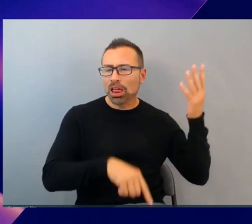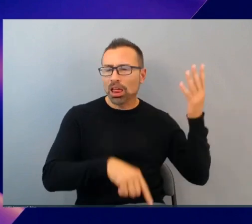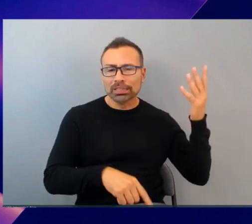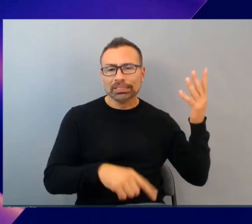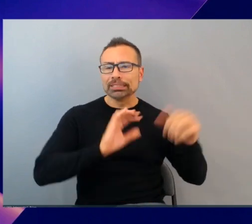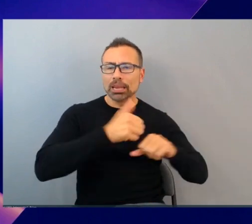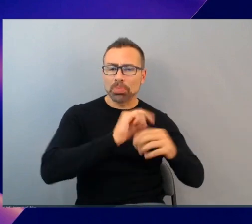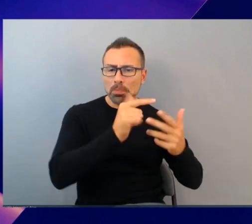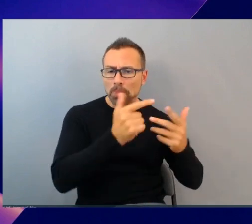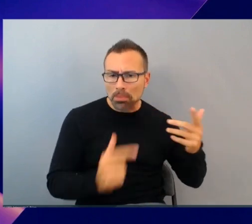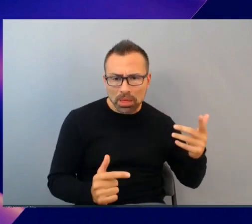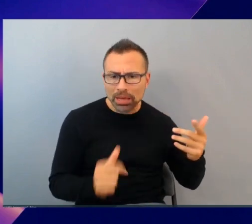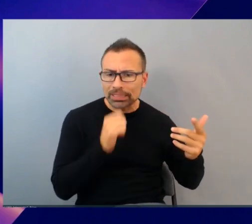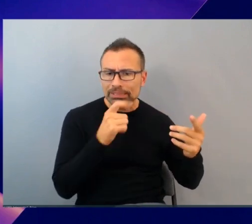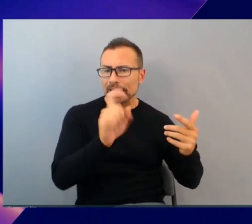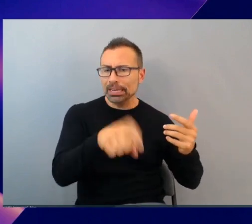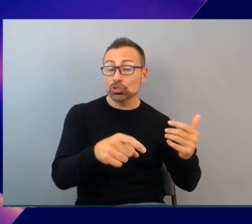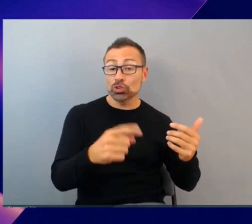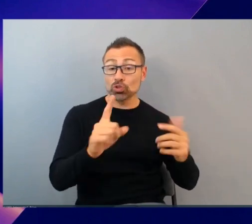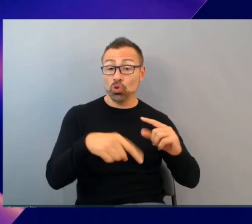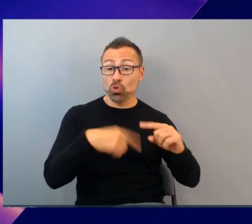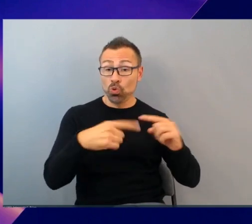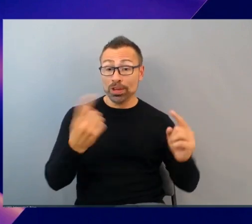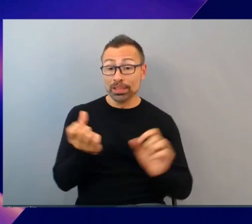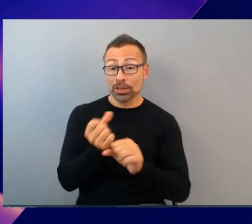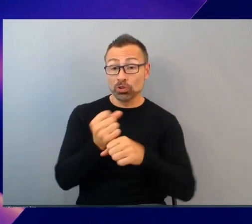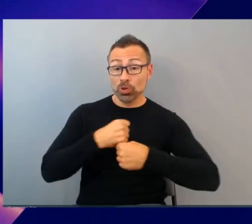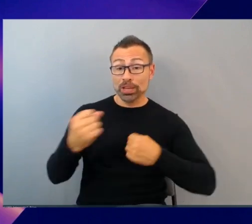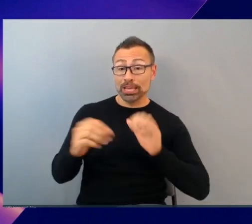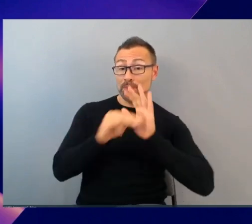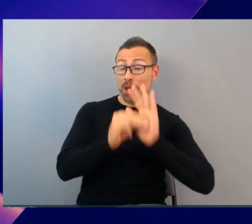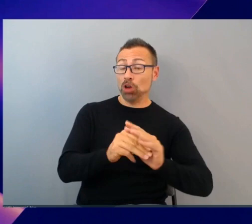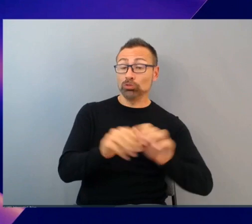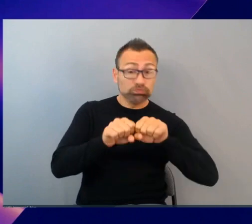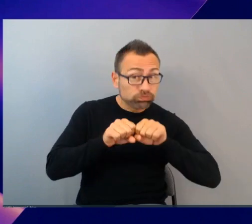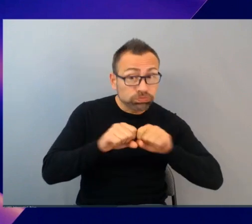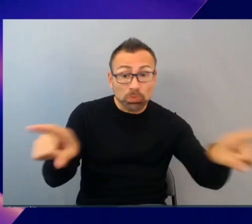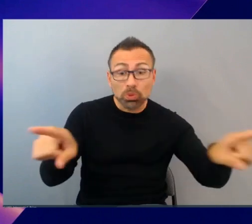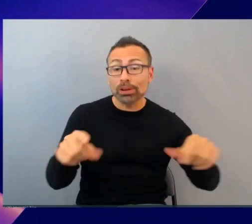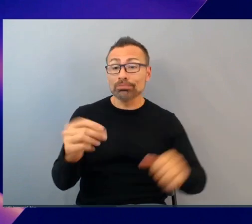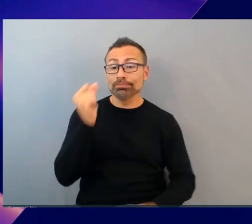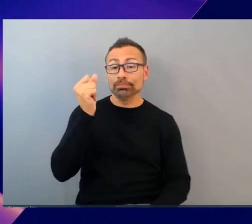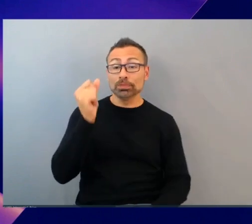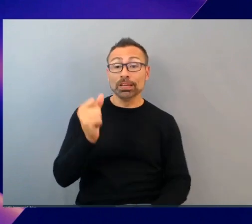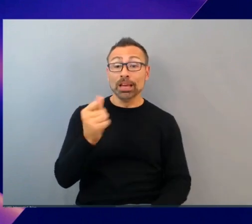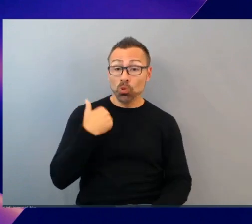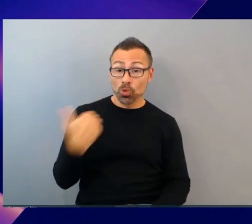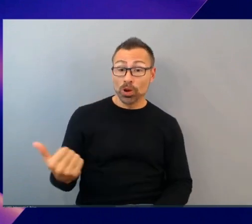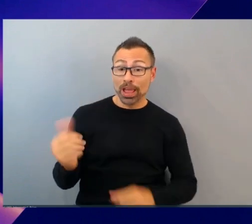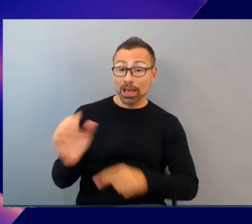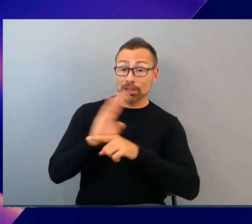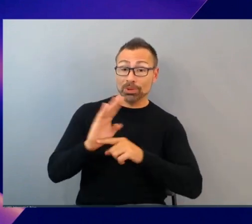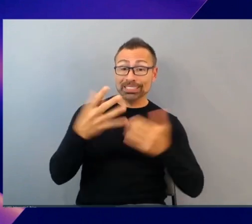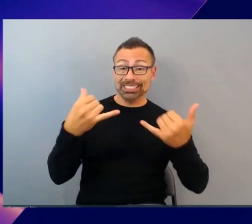it becomes one-click deploy. And we have big enterprises who wants to scale that setup across their hundreds of teams.